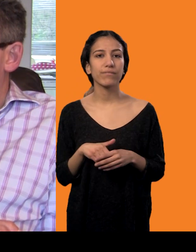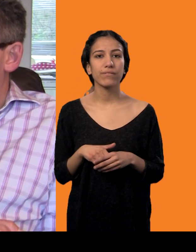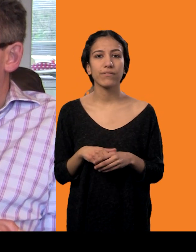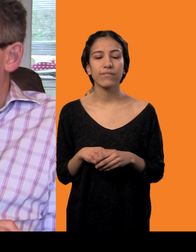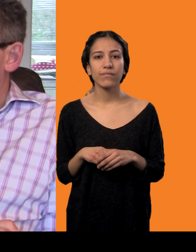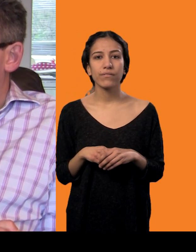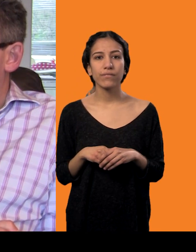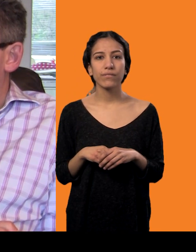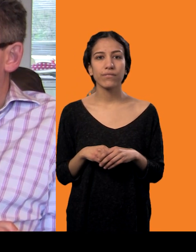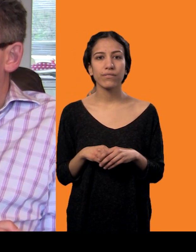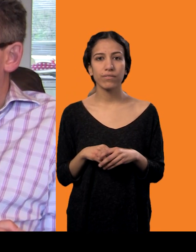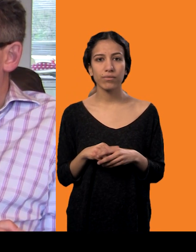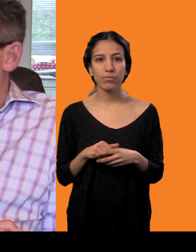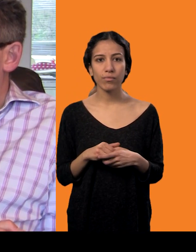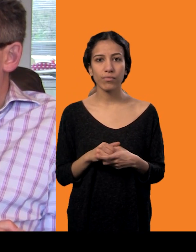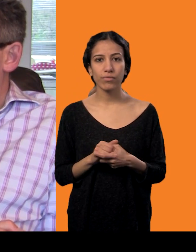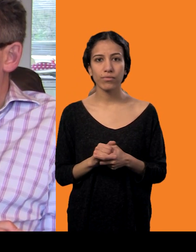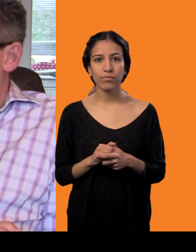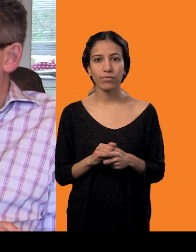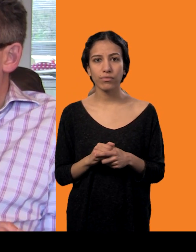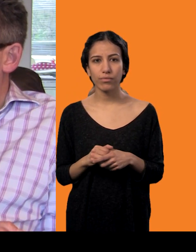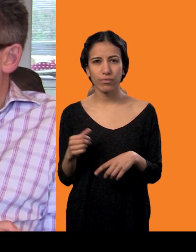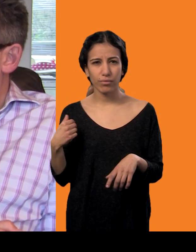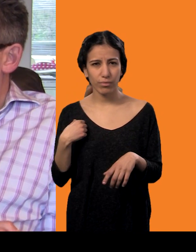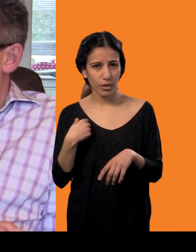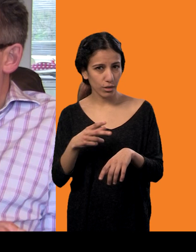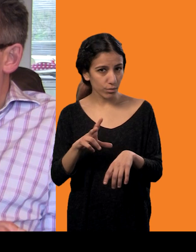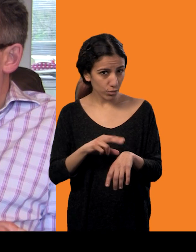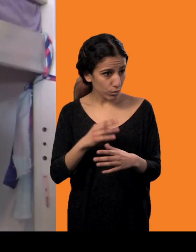So that she's got the scaffolding to be able to do it herself.